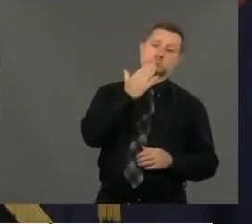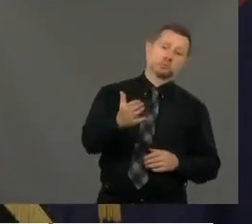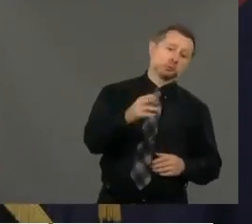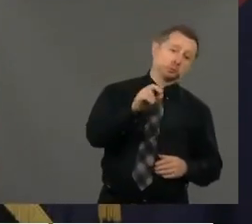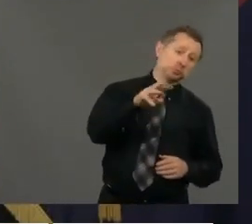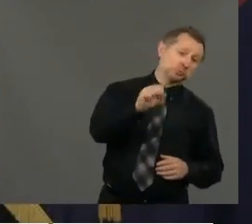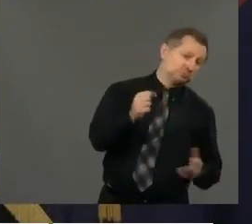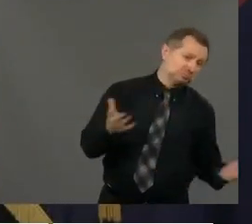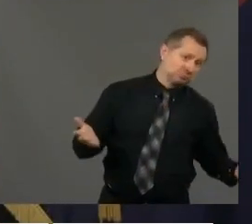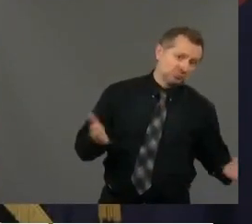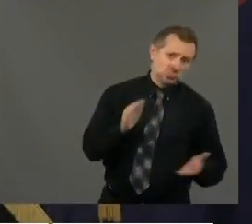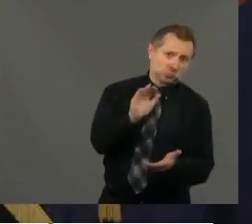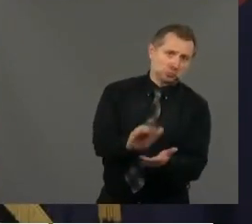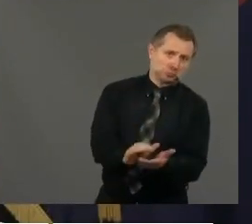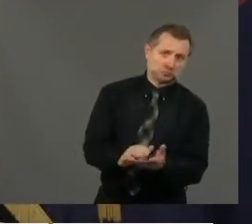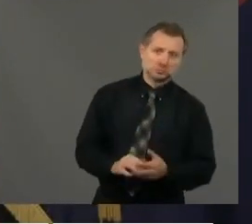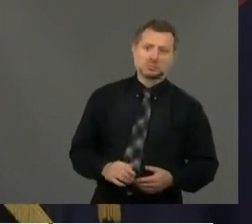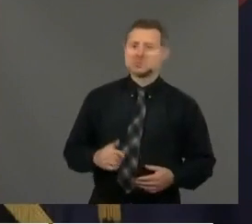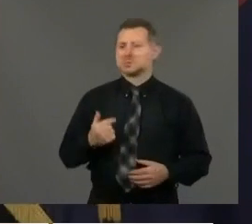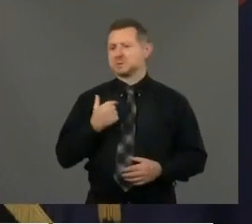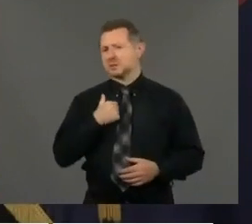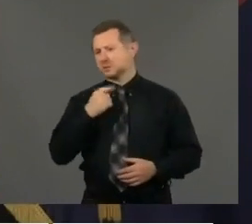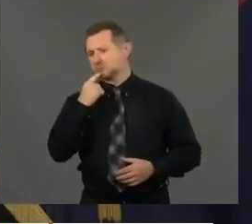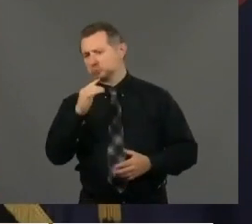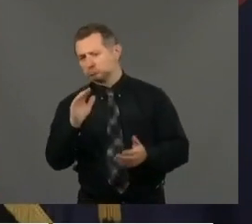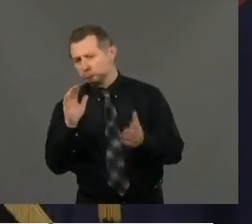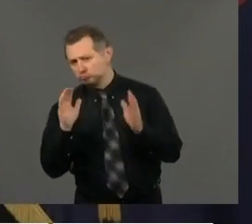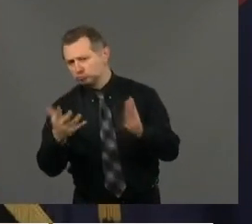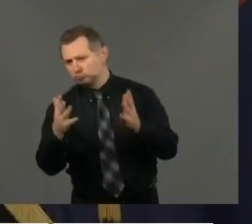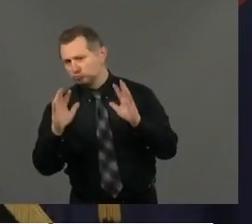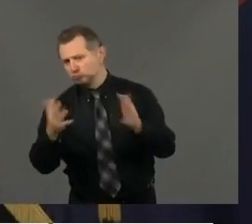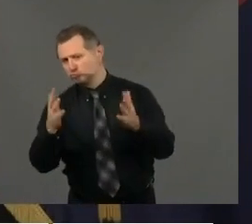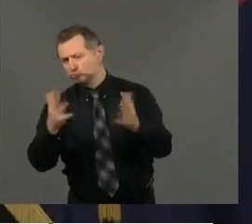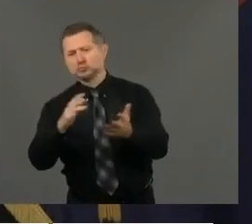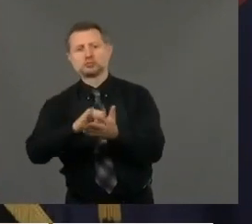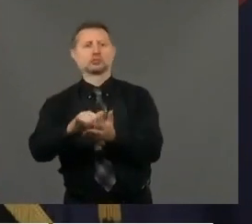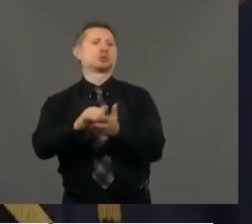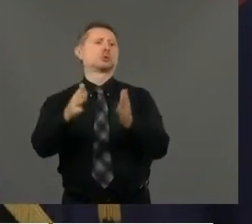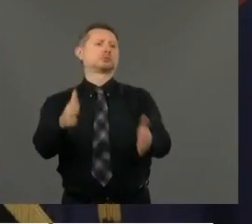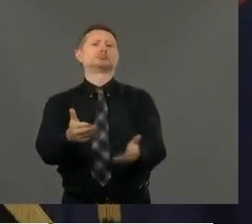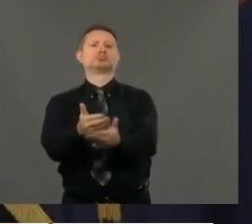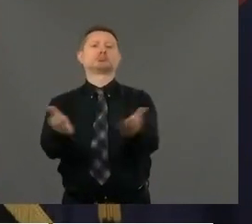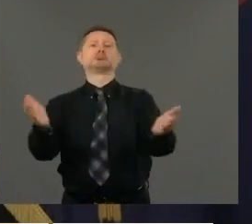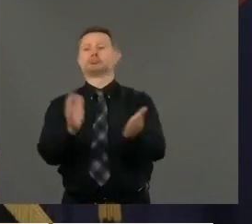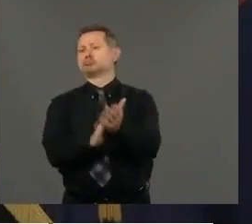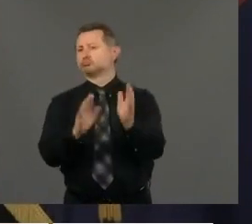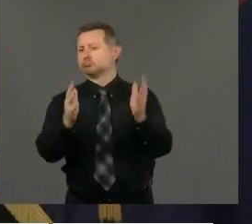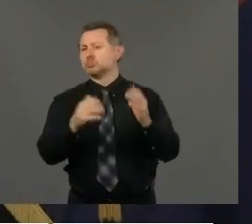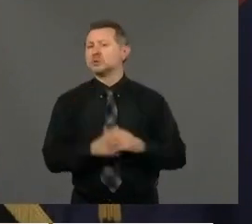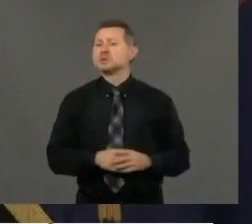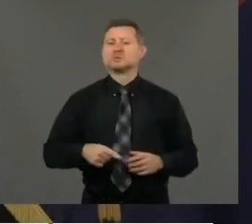ON THE DEATH RATE ACROSS THE